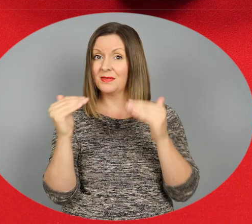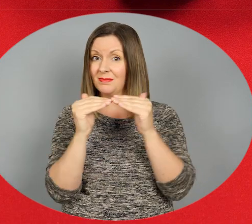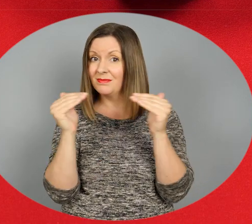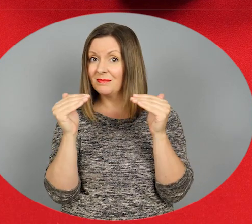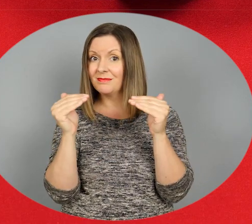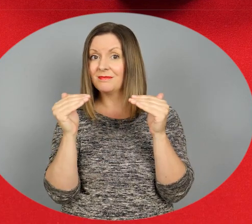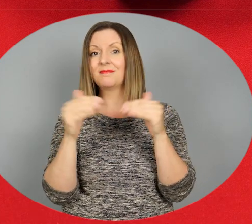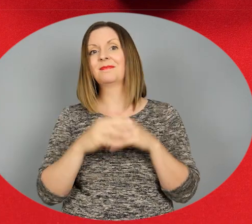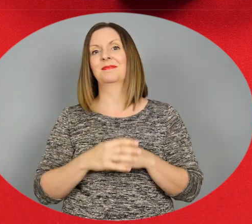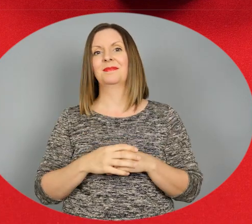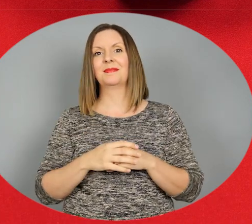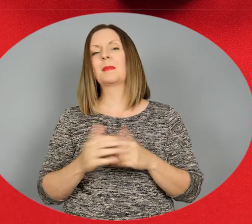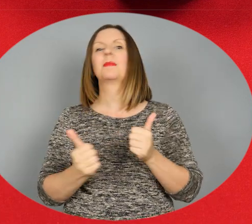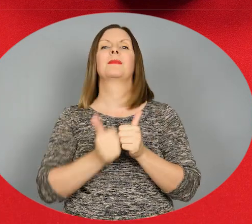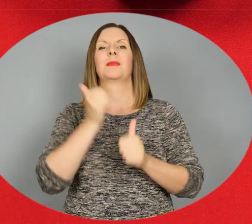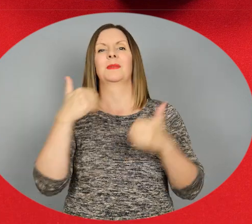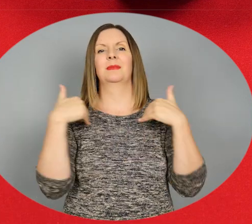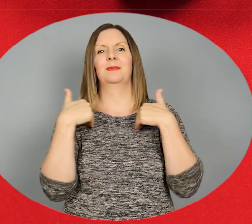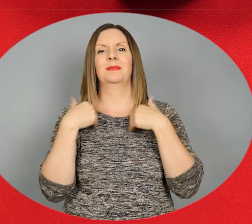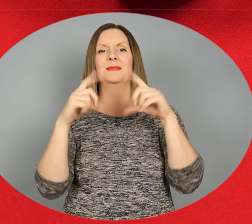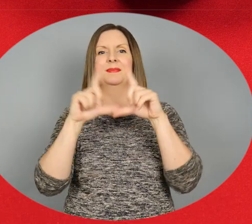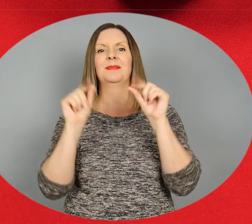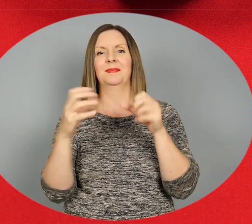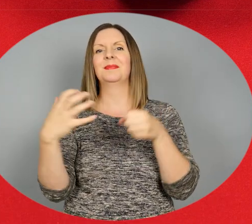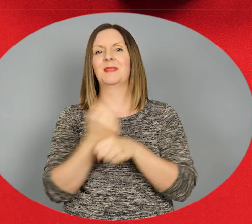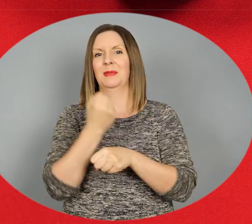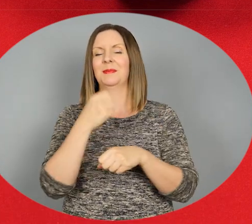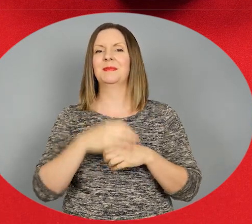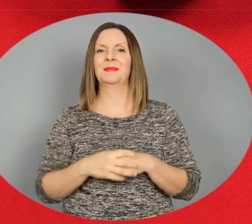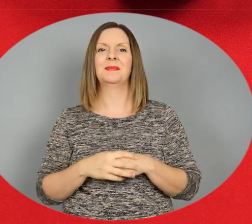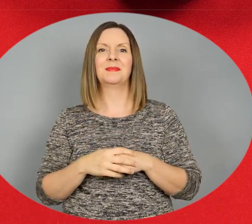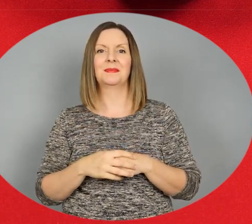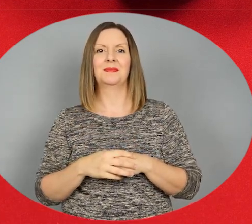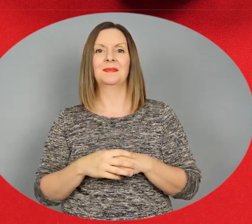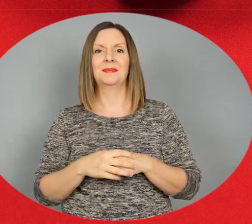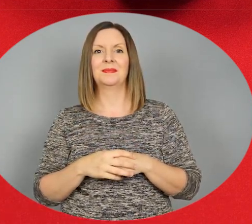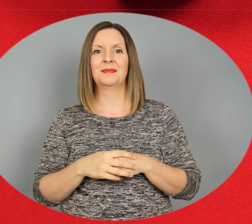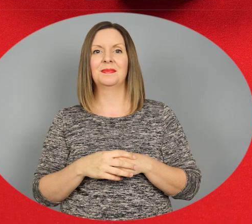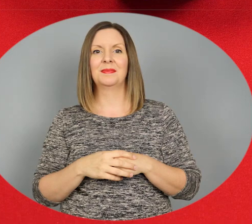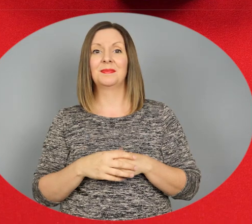total points wins. And in the case of a tie, the tied player with the most animal cards